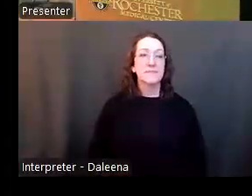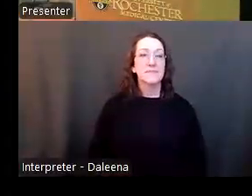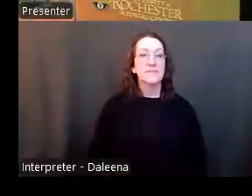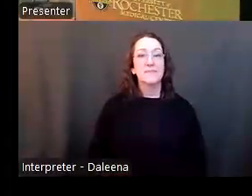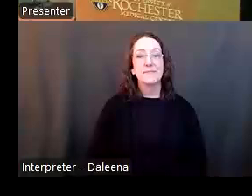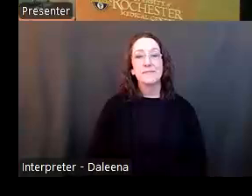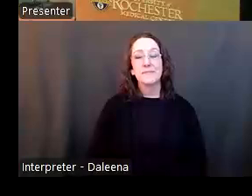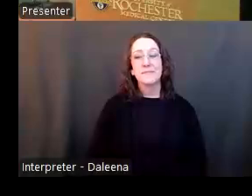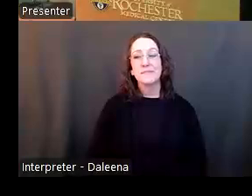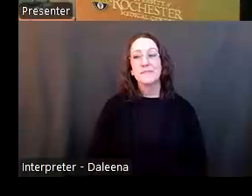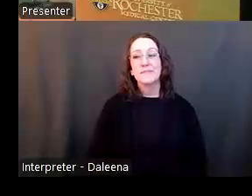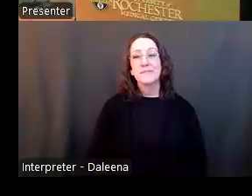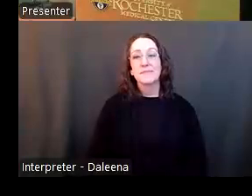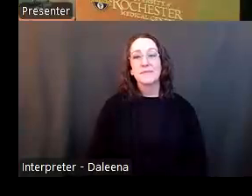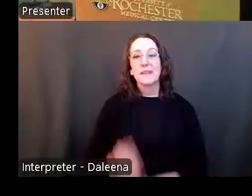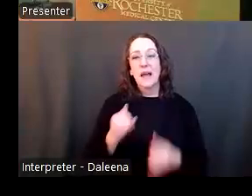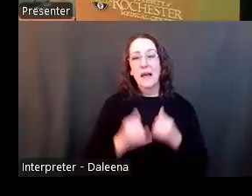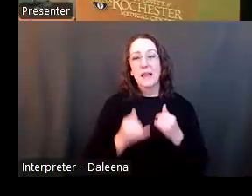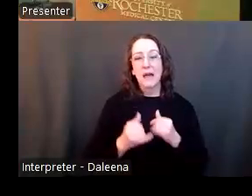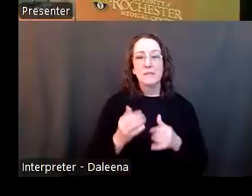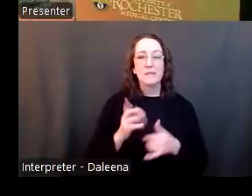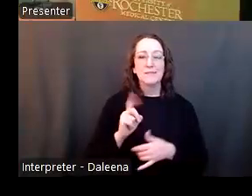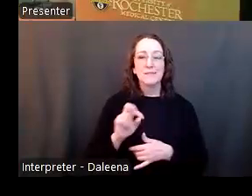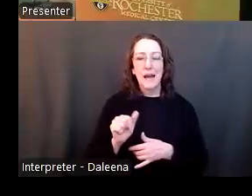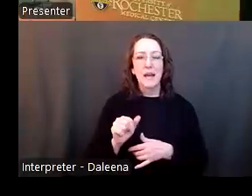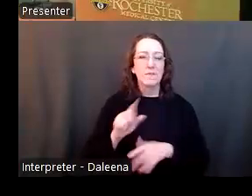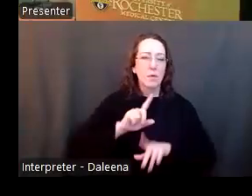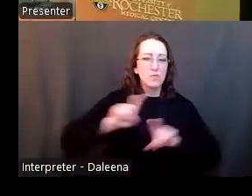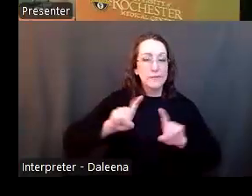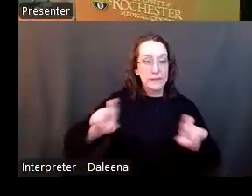now lastly I just want to share a little bit of our data from the surveys so when they're sorting